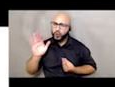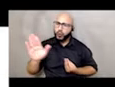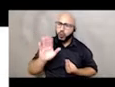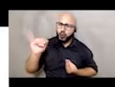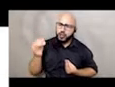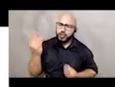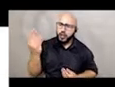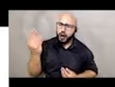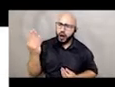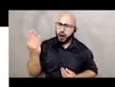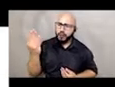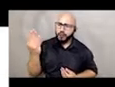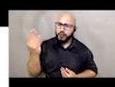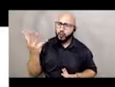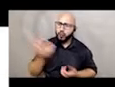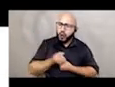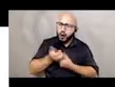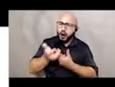lead you to feel overwhelmed or burnt out?